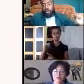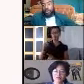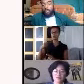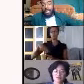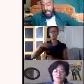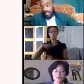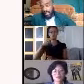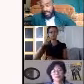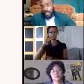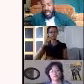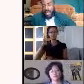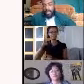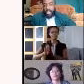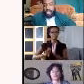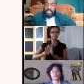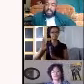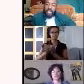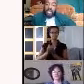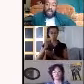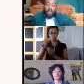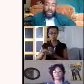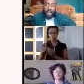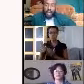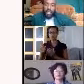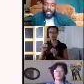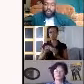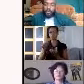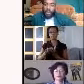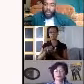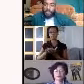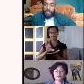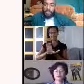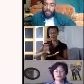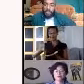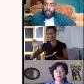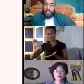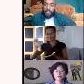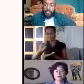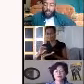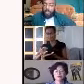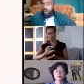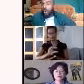more money to this and that actually ends up taking away from the groups who are, who